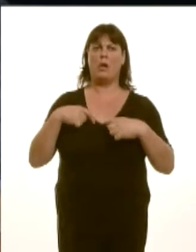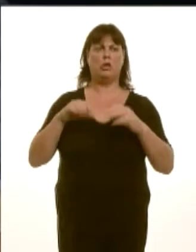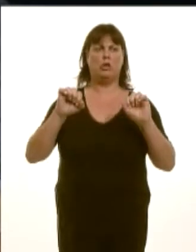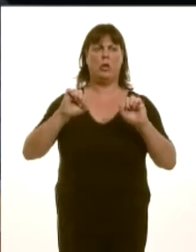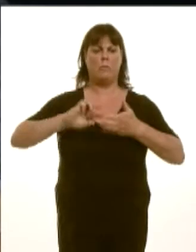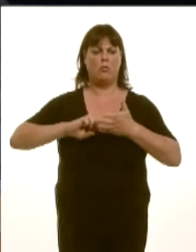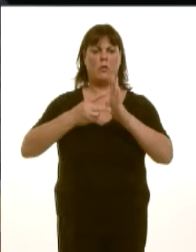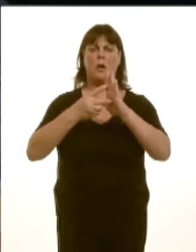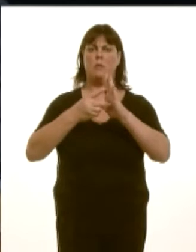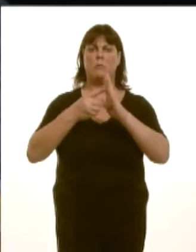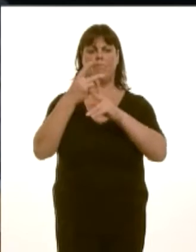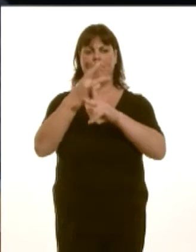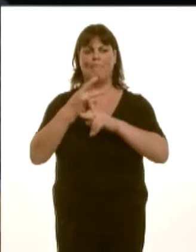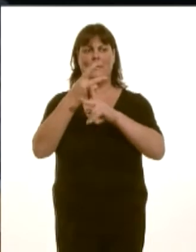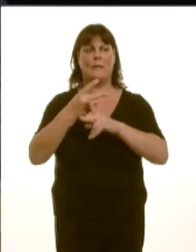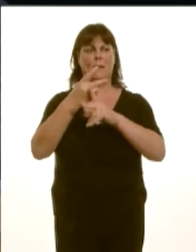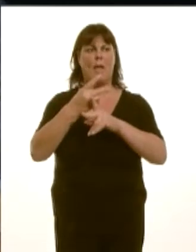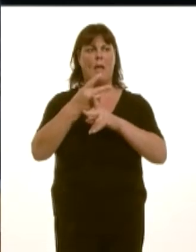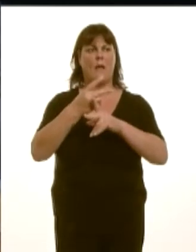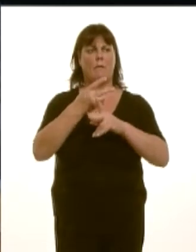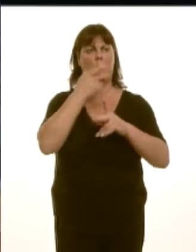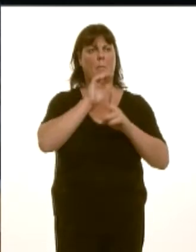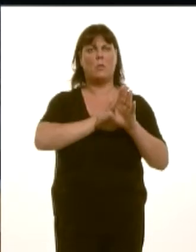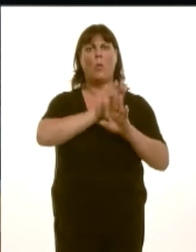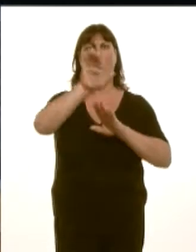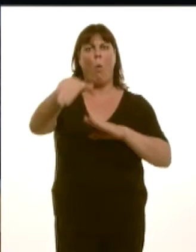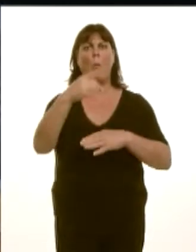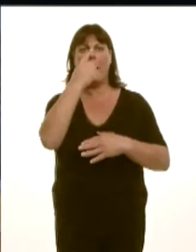I have also been contacted by constituents who are desperate to get their relatives out